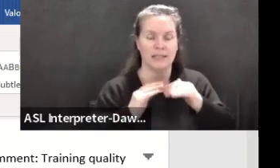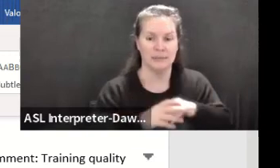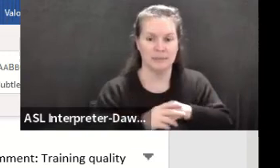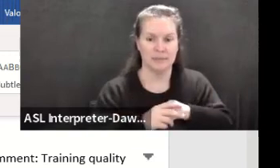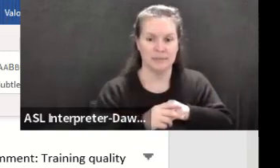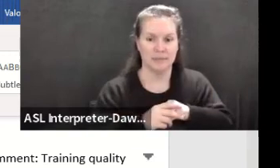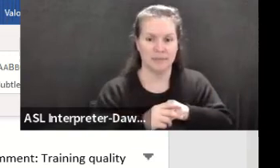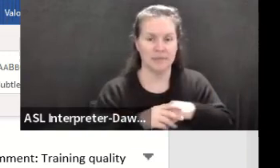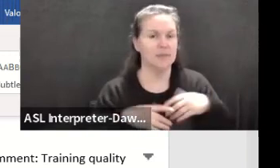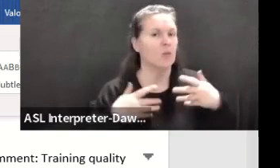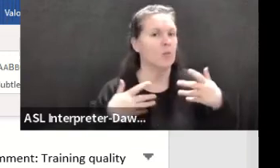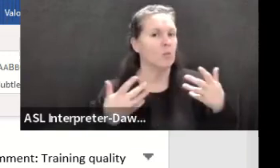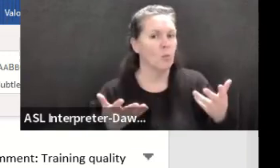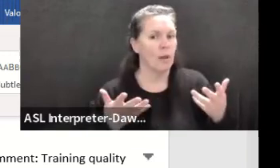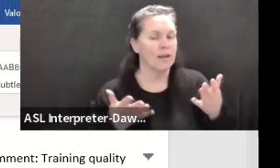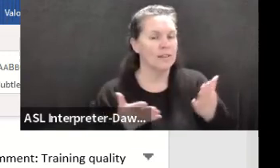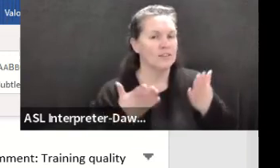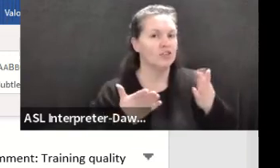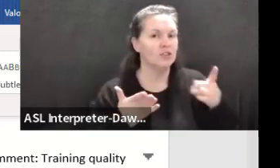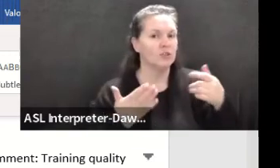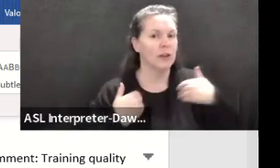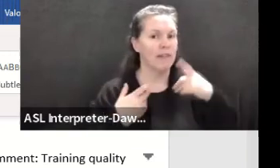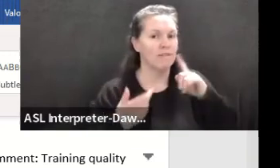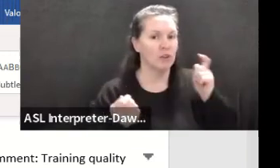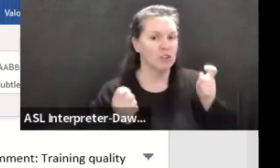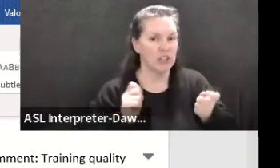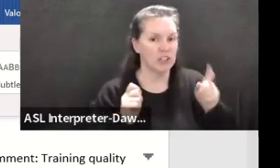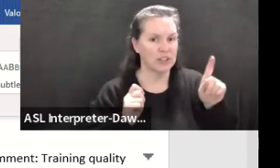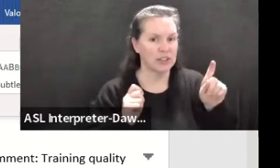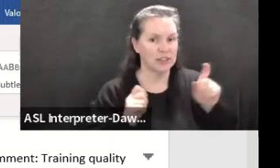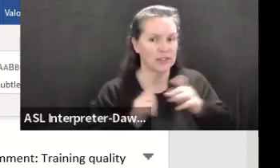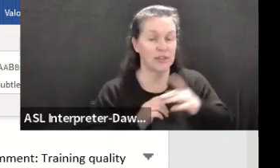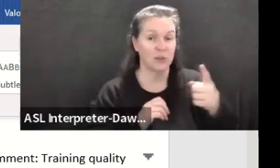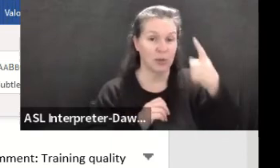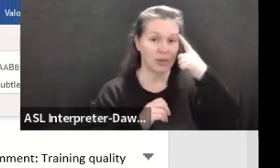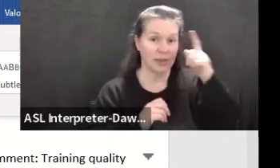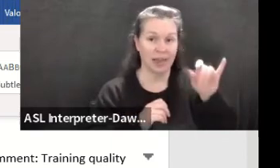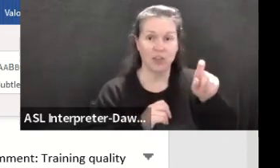What suggestions do you have for changes? Do you think that should be your prerequisite,